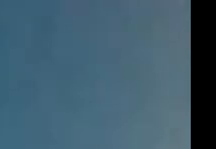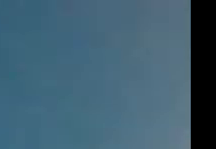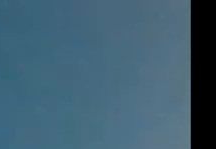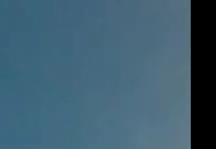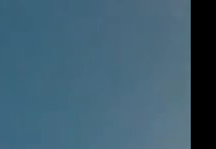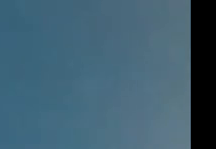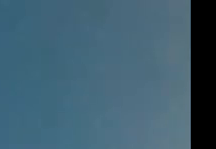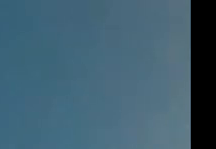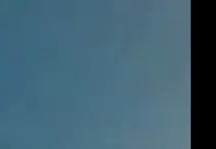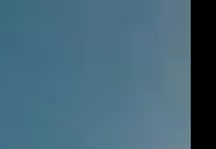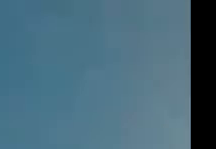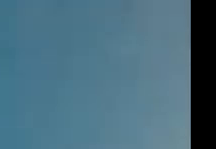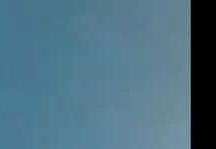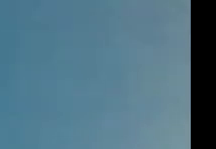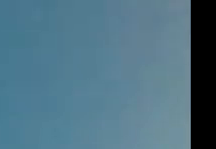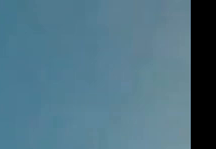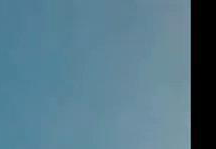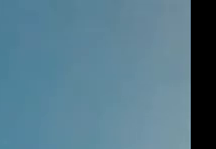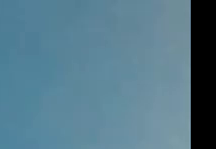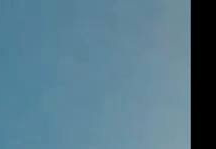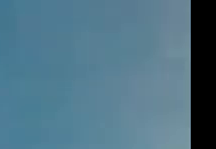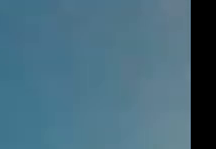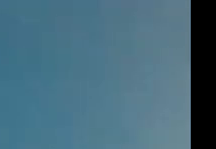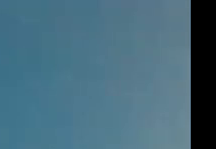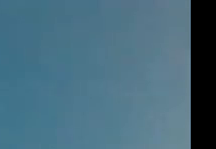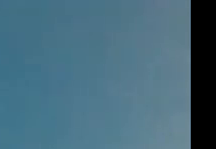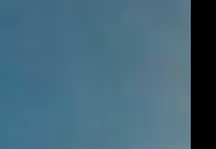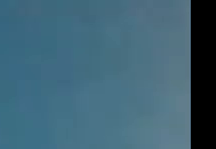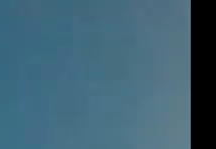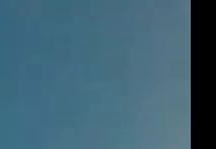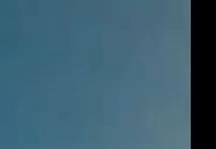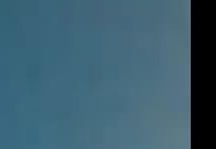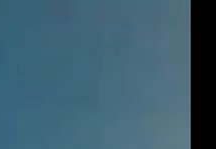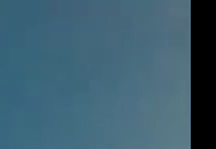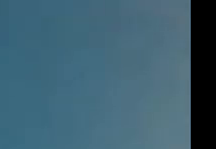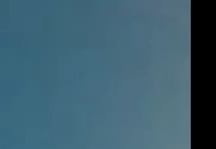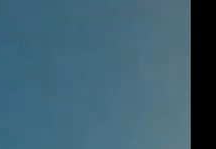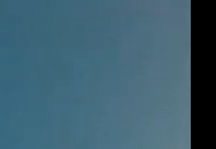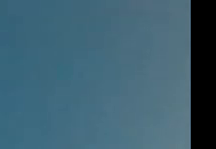And no one deserves that. Could you give me another question, please?